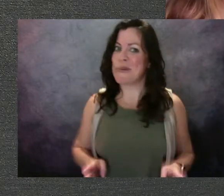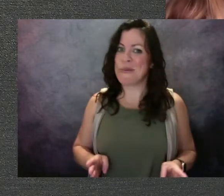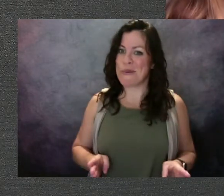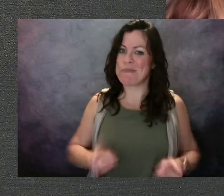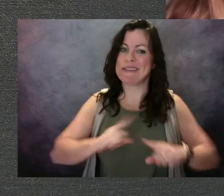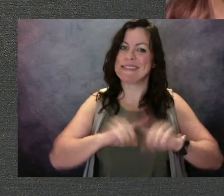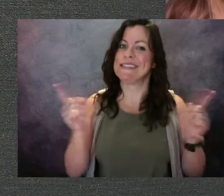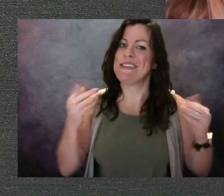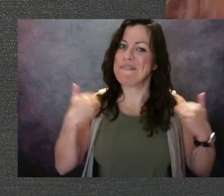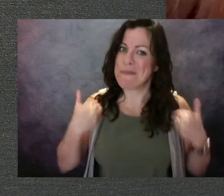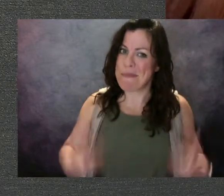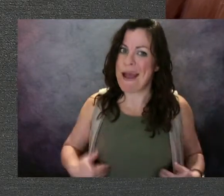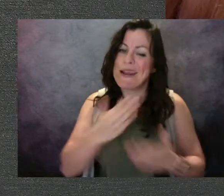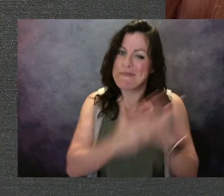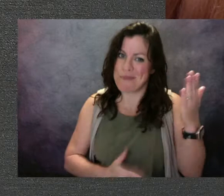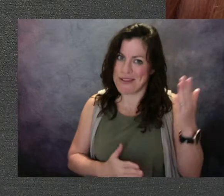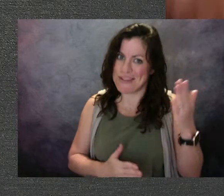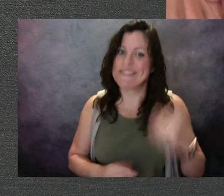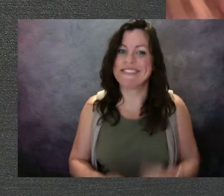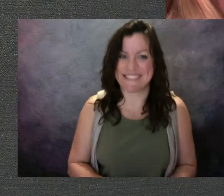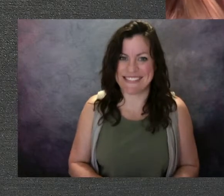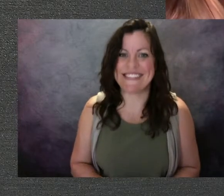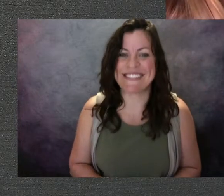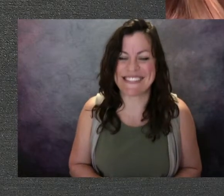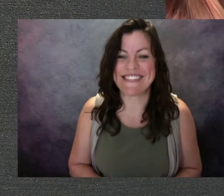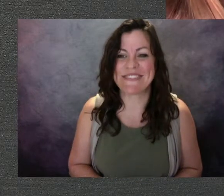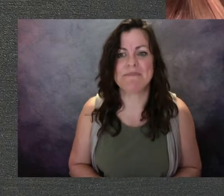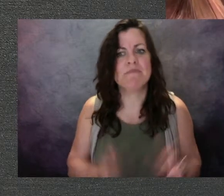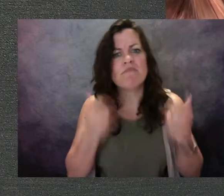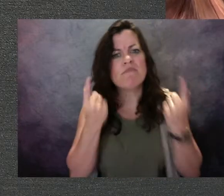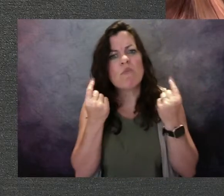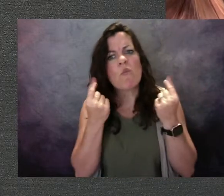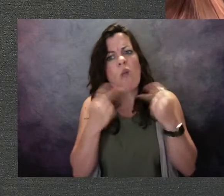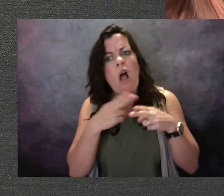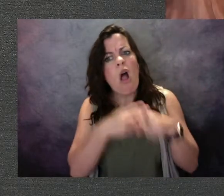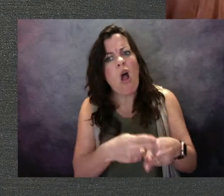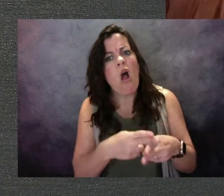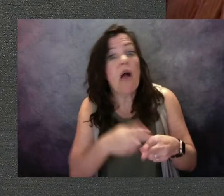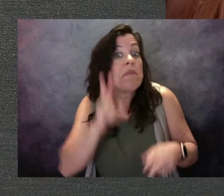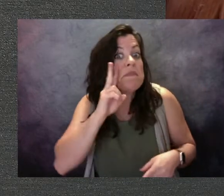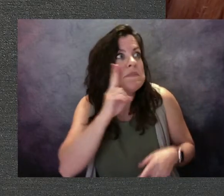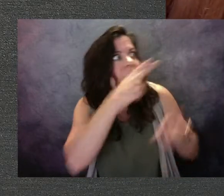are things people don't have. Let's talk about what they're called and what they do.